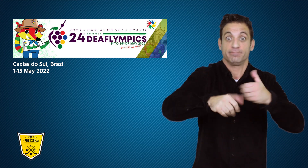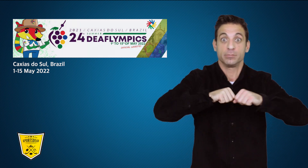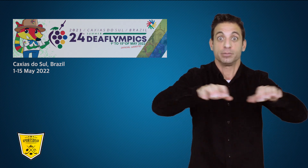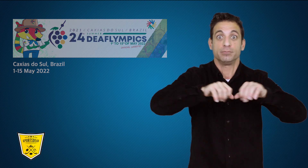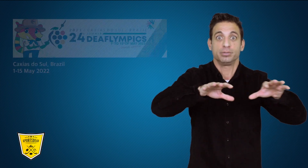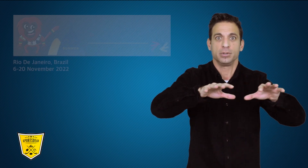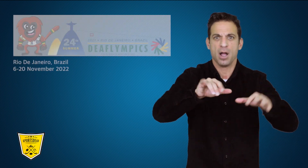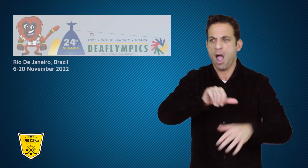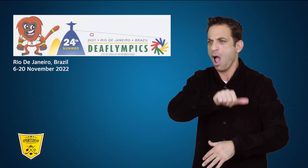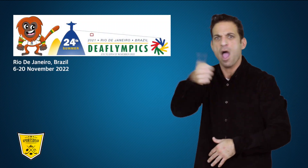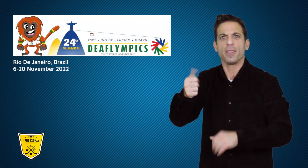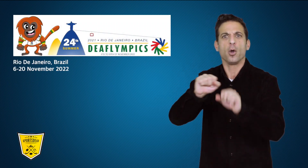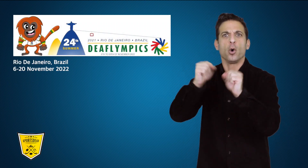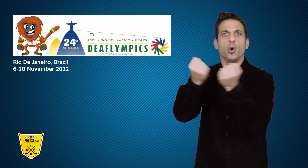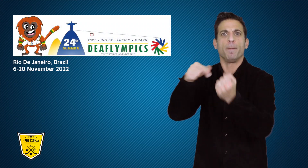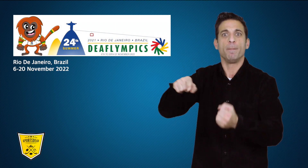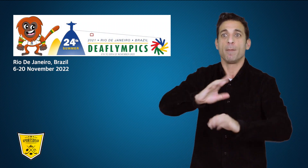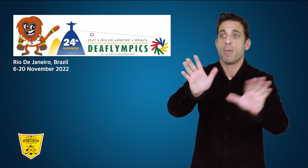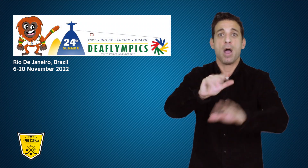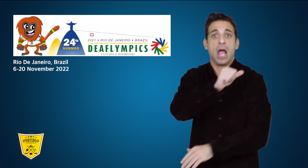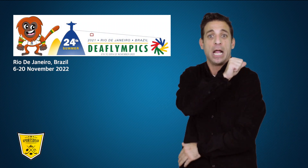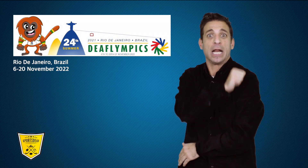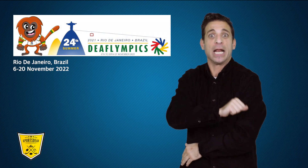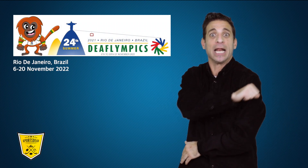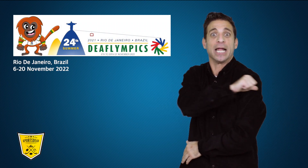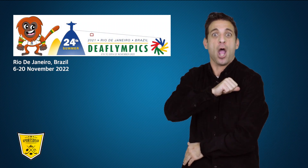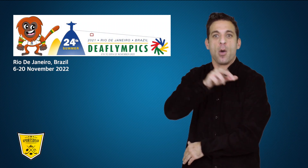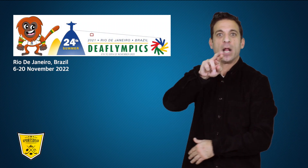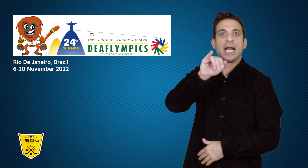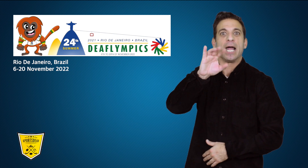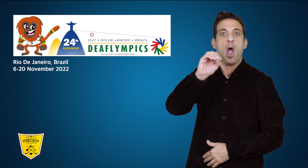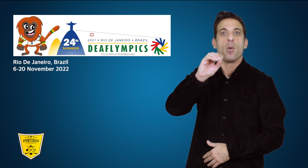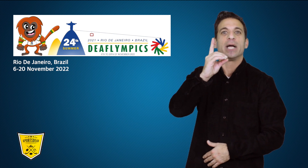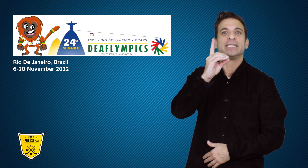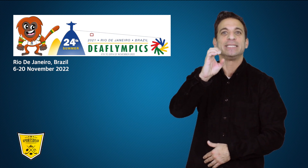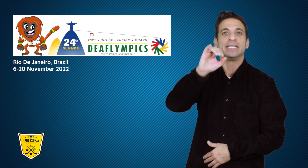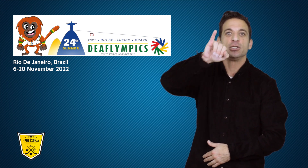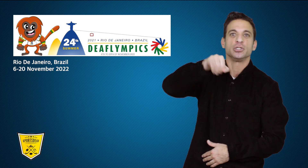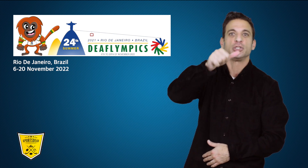while a second Organizing Committee in Brazil is organizing it